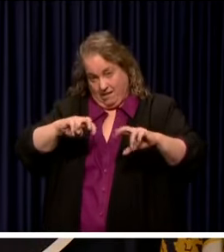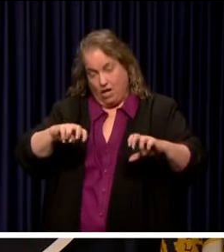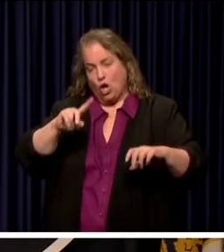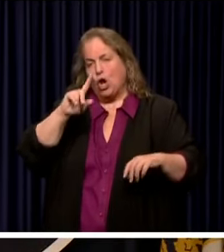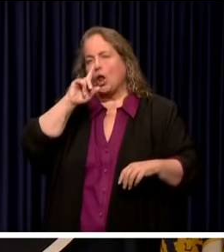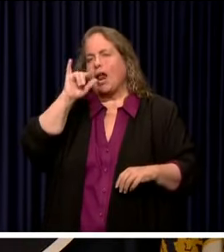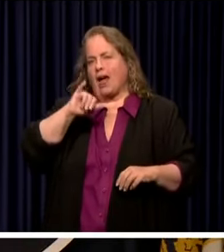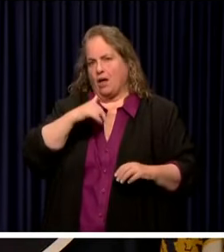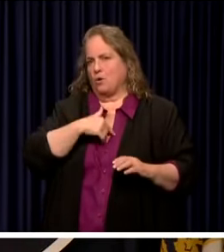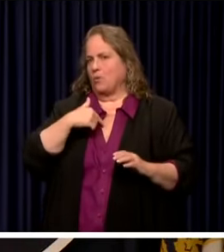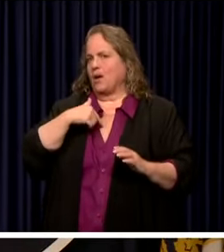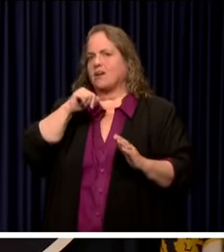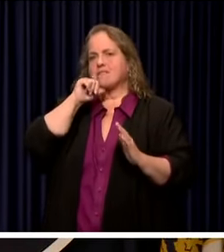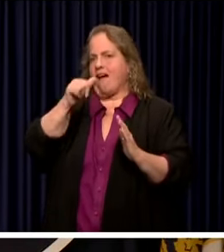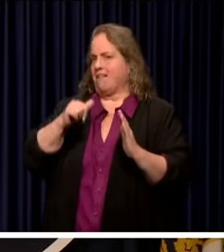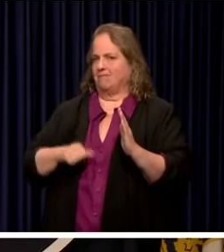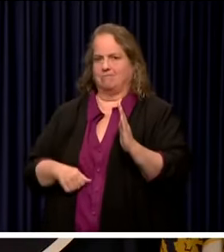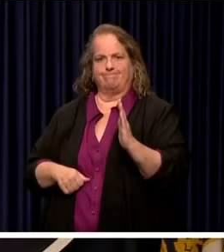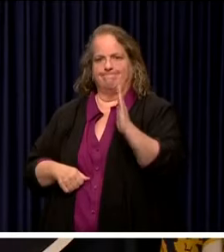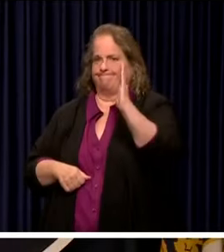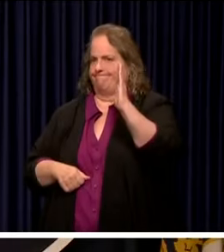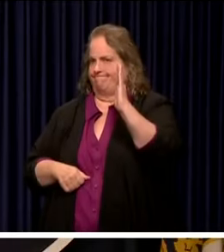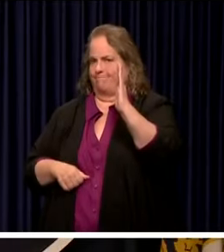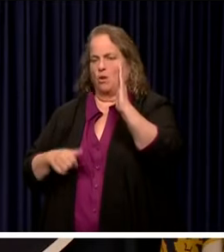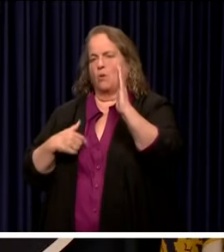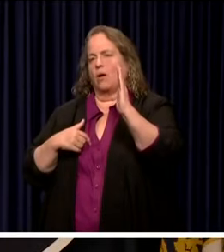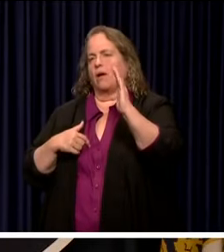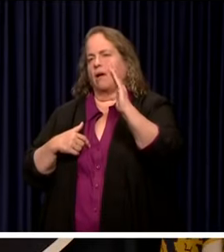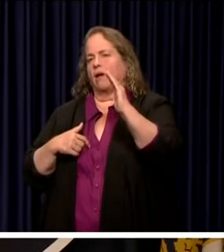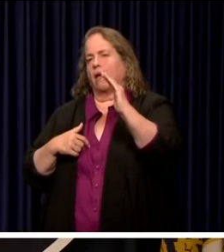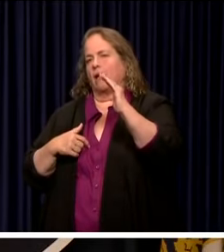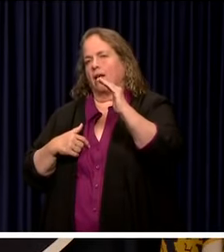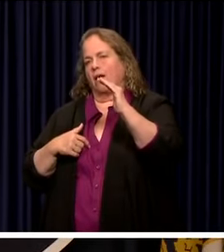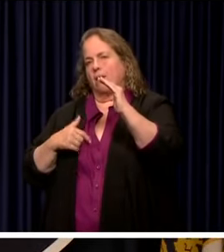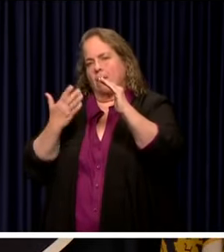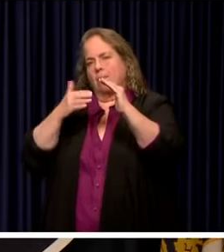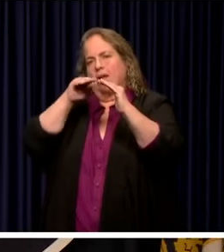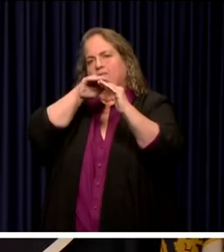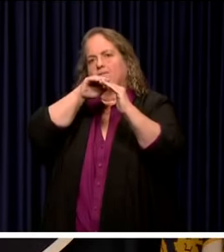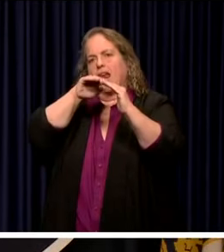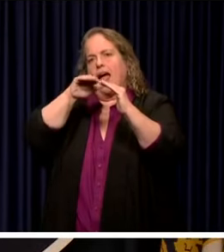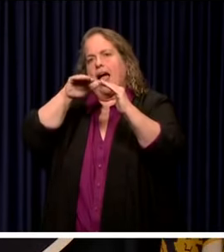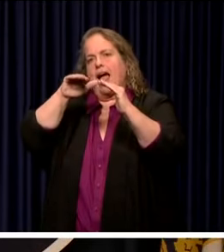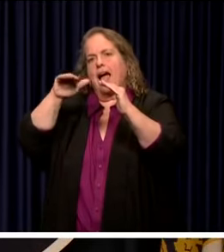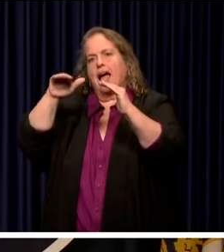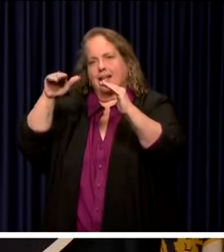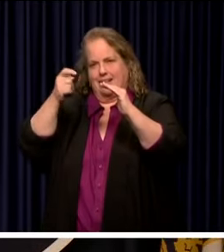A LITTLE BIT LOWER THAN WE'VE SEEN ON SOME DAYS BUT IT'S STILL